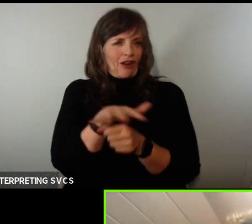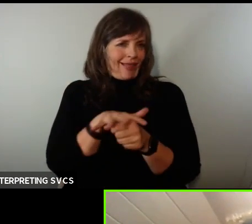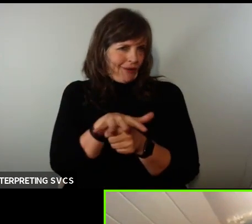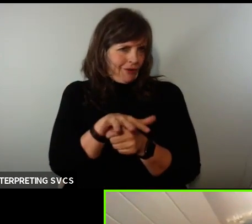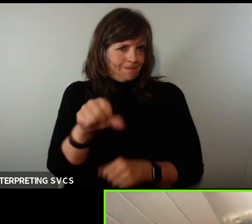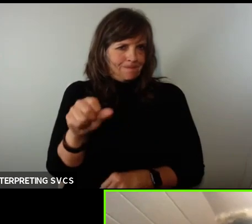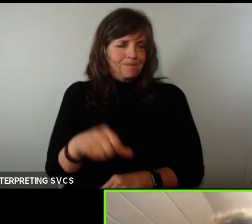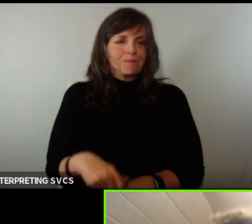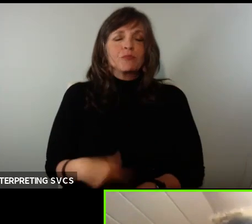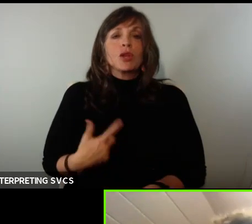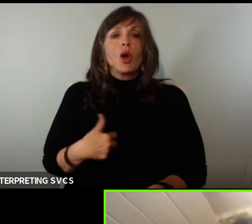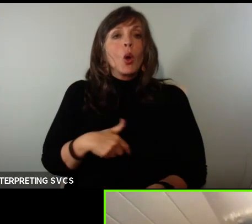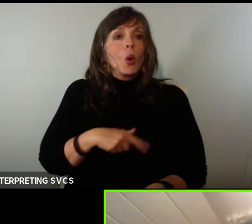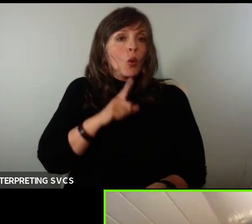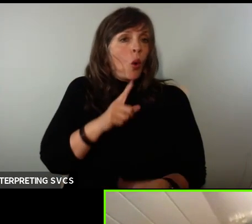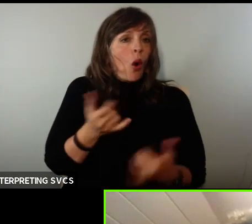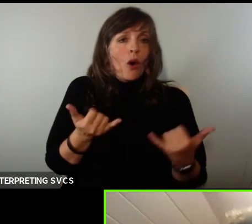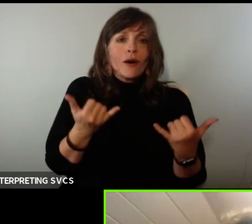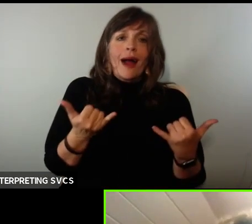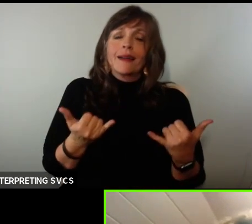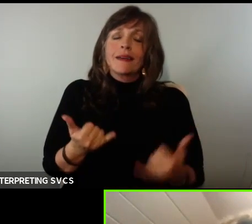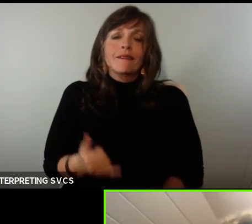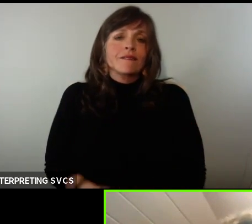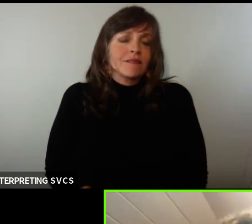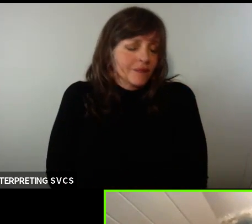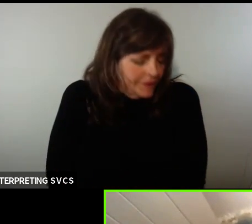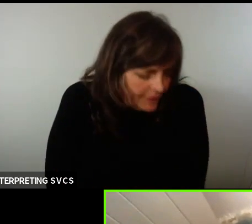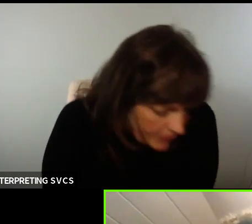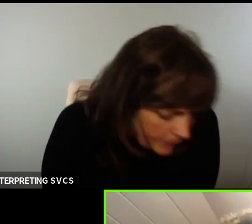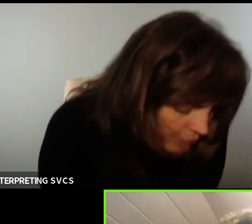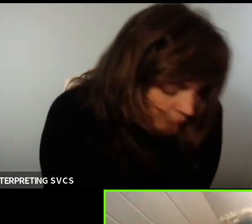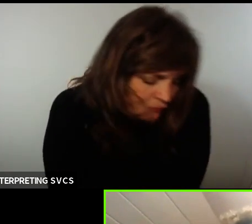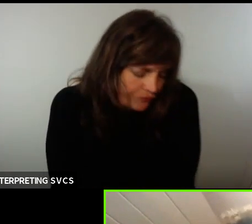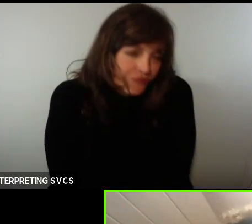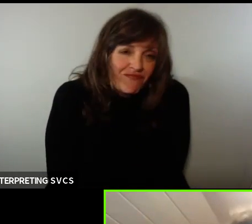And we're kind of in the epicenter of this crisis right now.